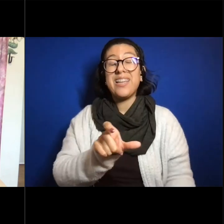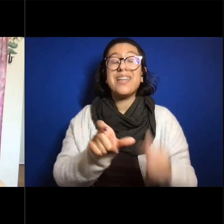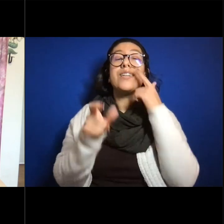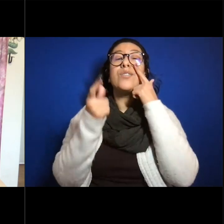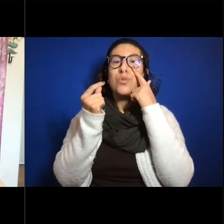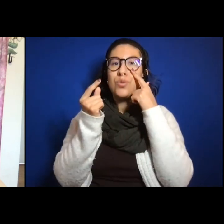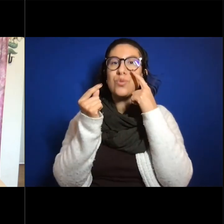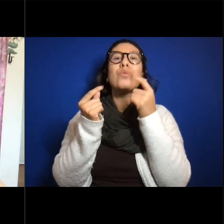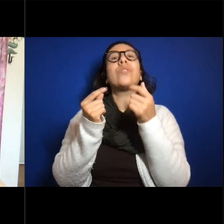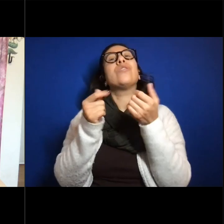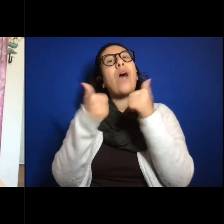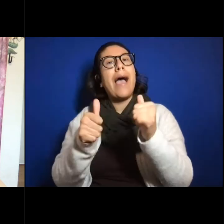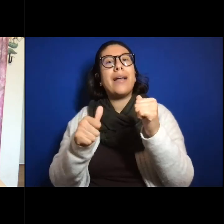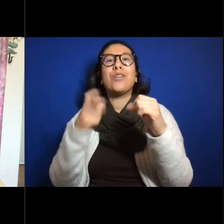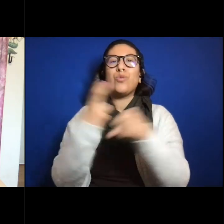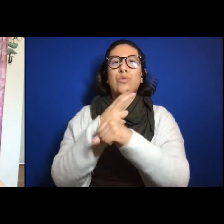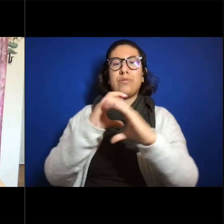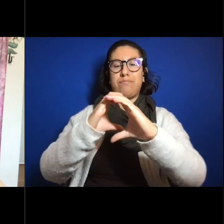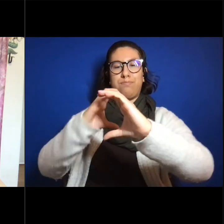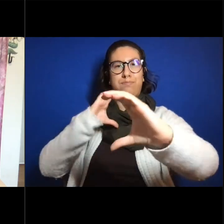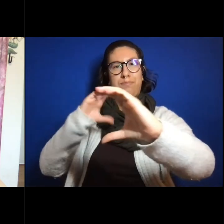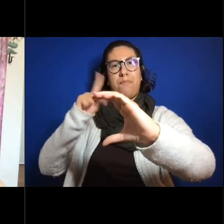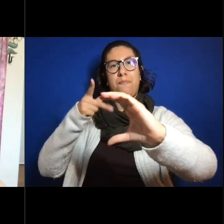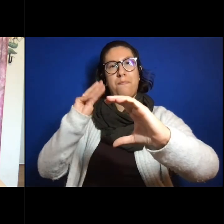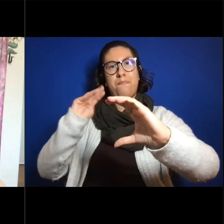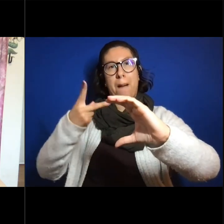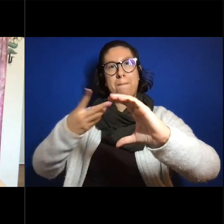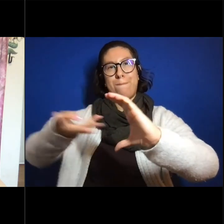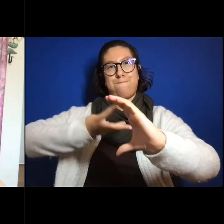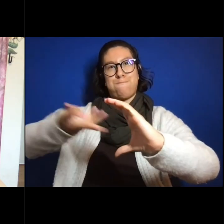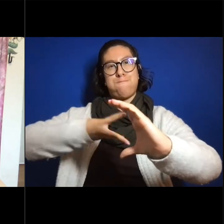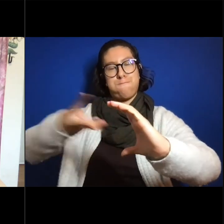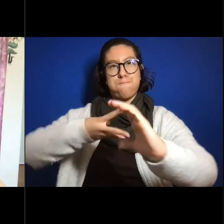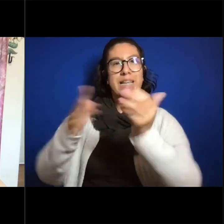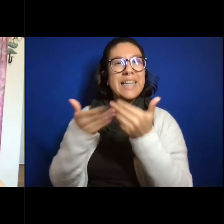And so looking for innovative ideas and places